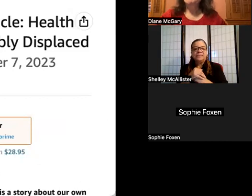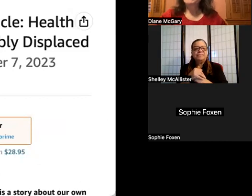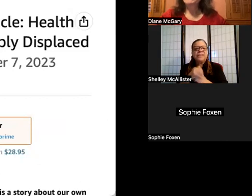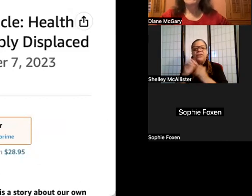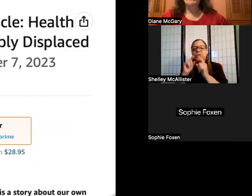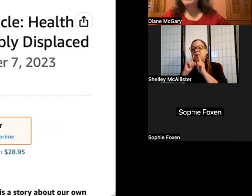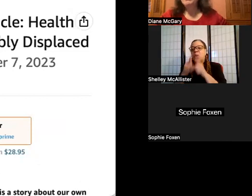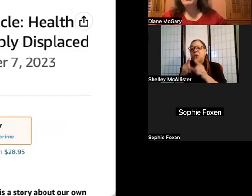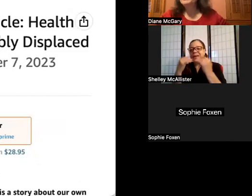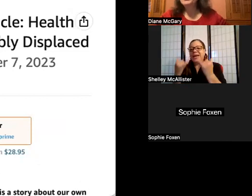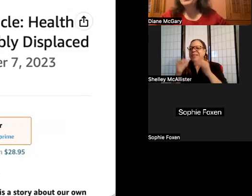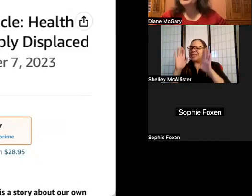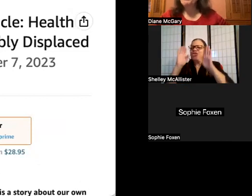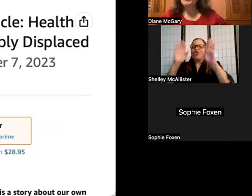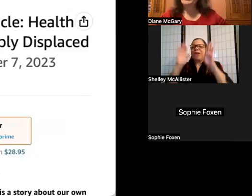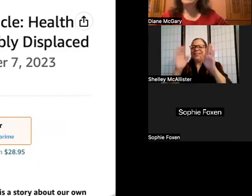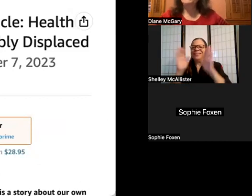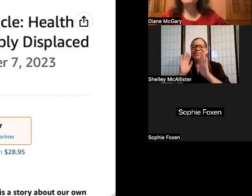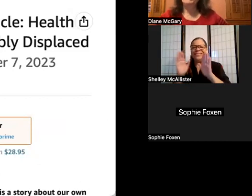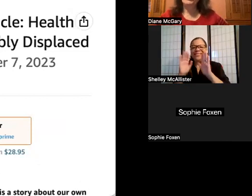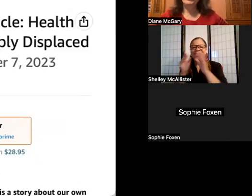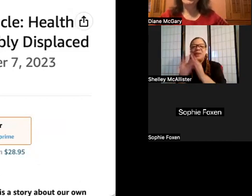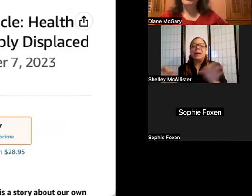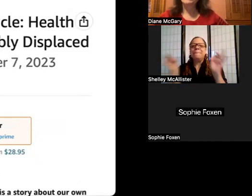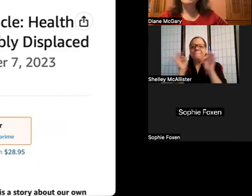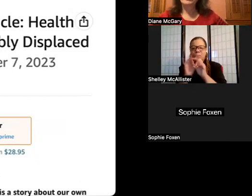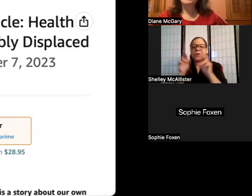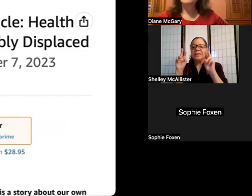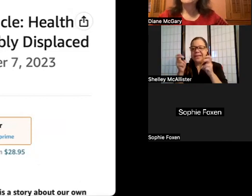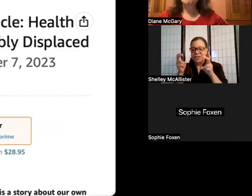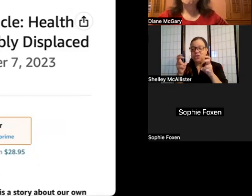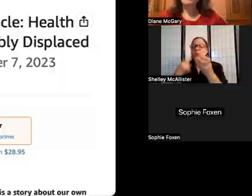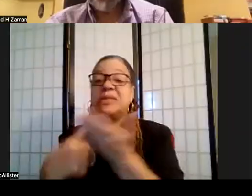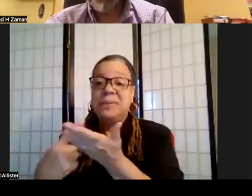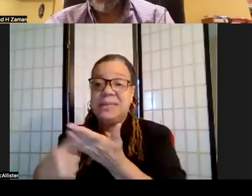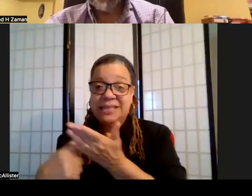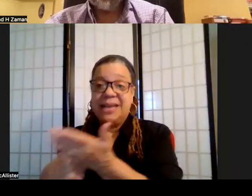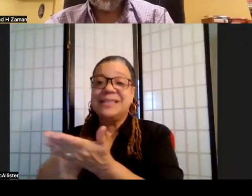But that's great! I mean, these are such important issues to be talking about. Thank you so much.